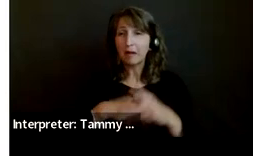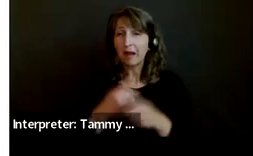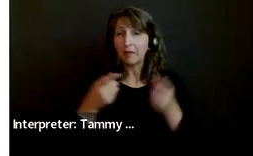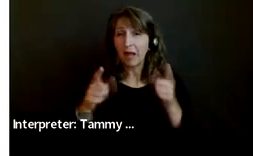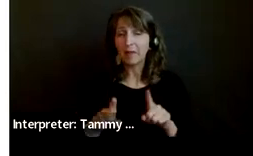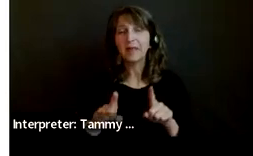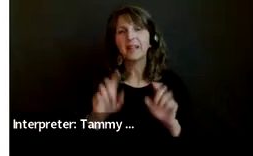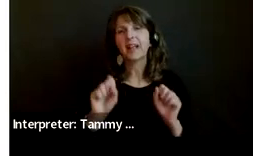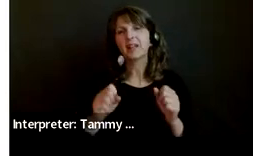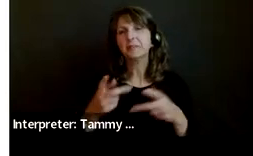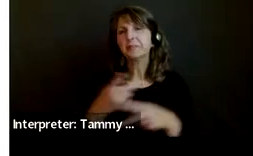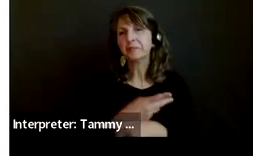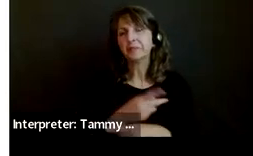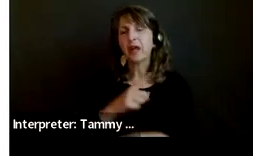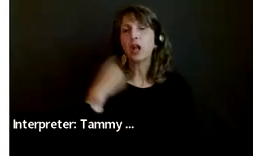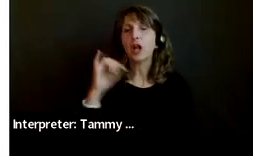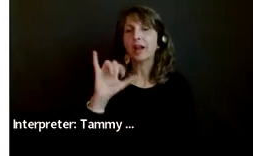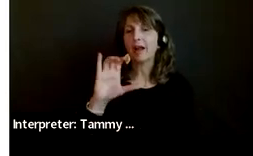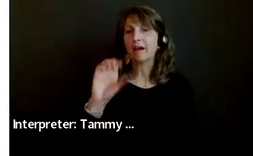Sort of compound trauma as it were.